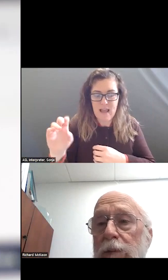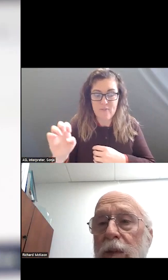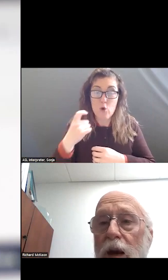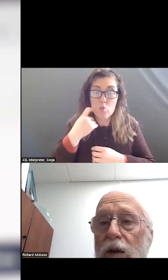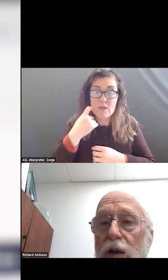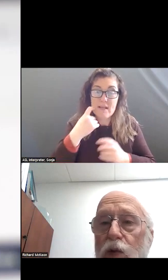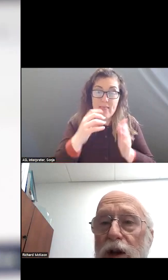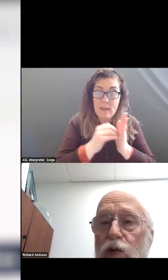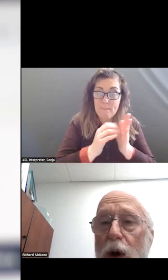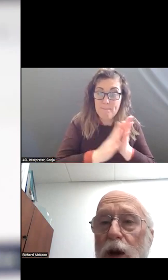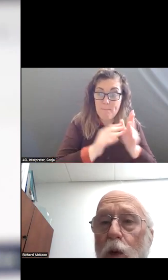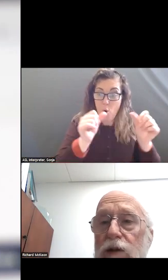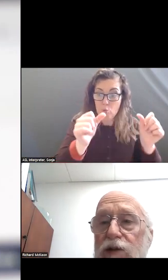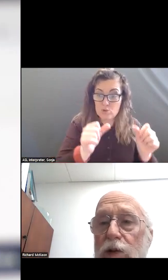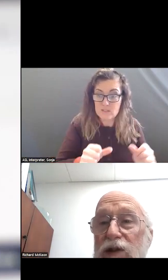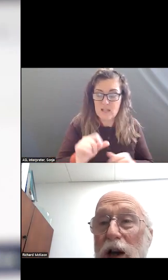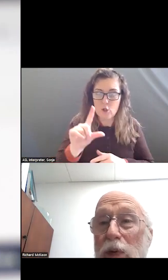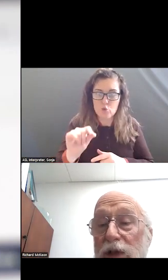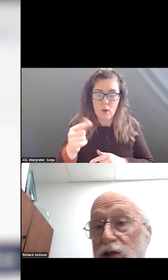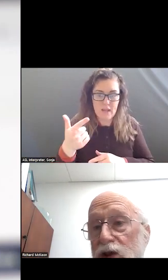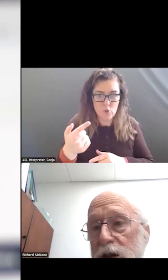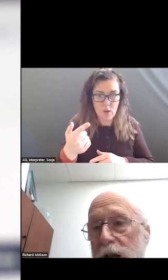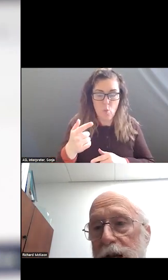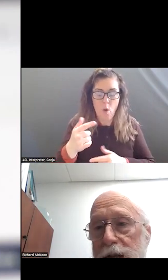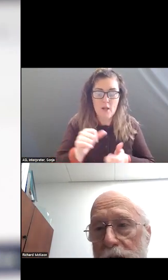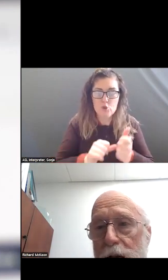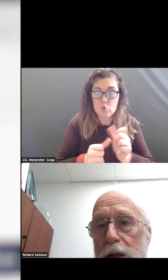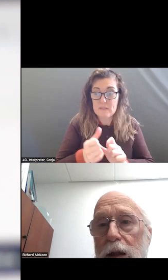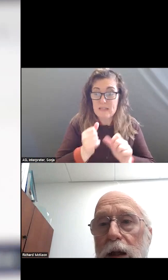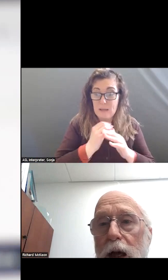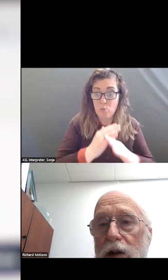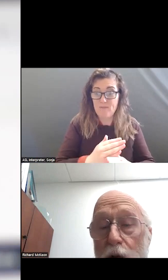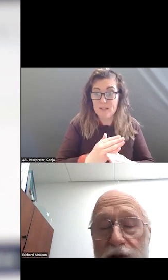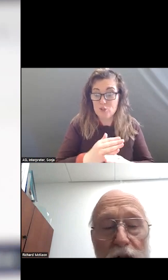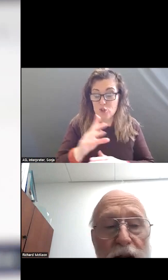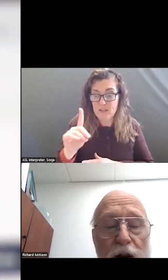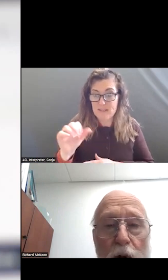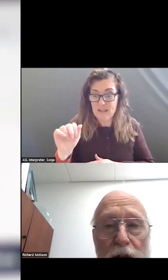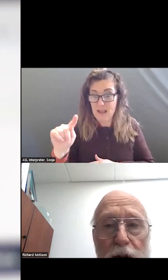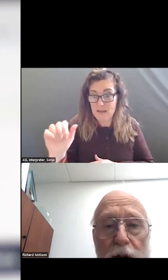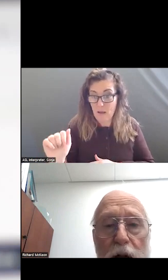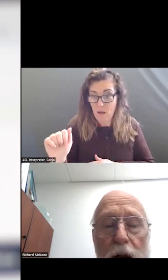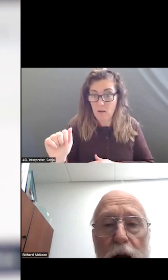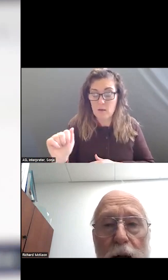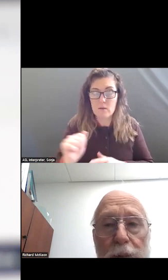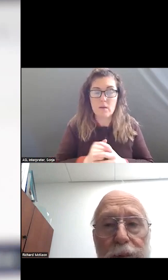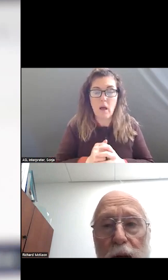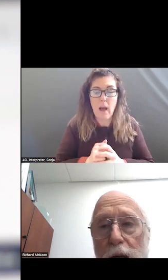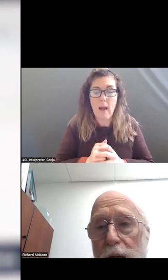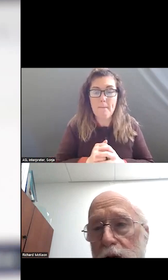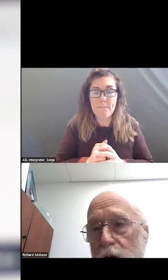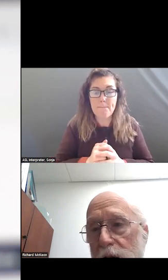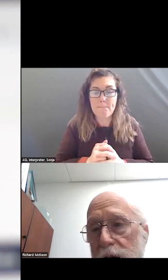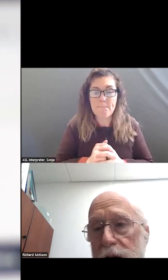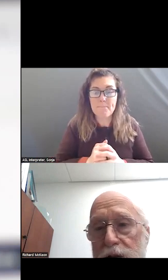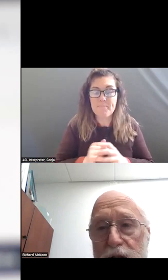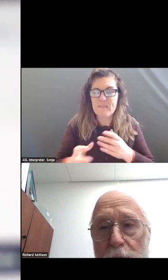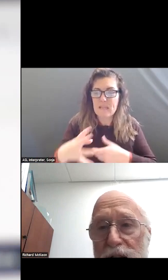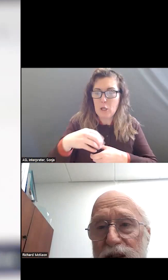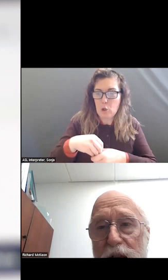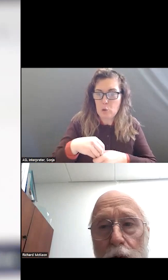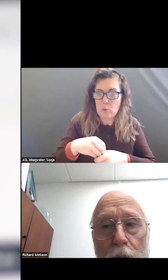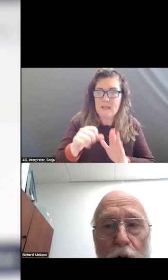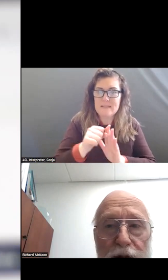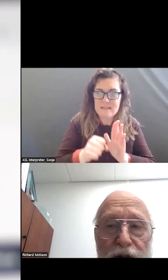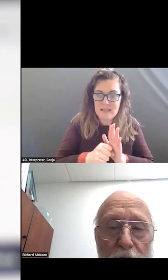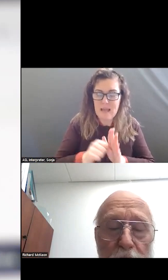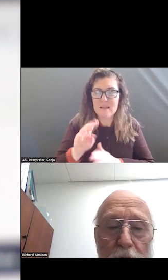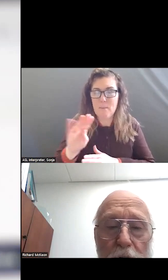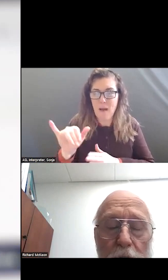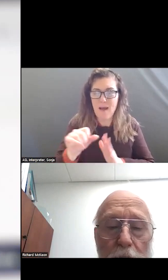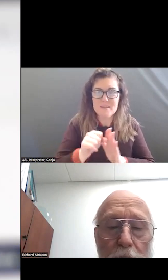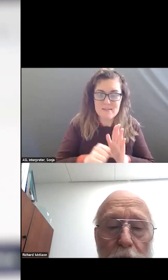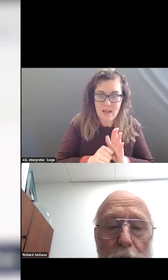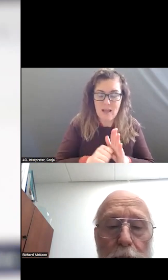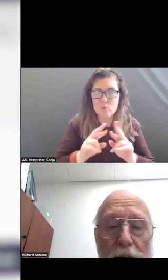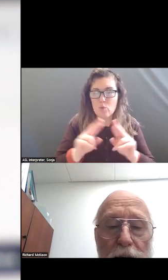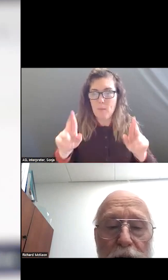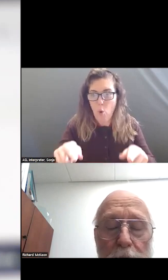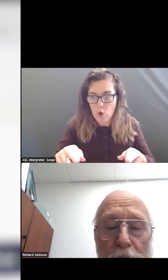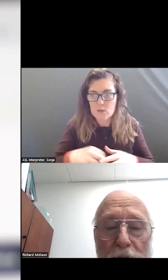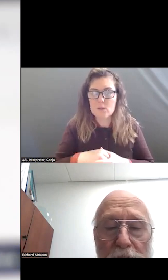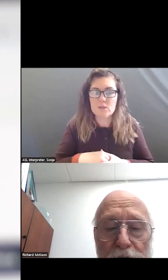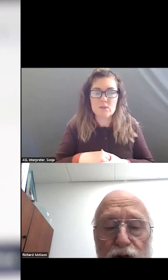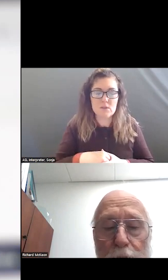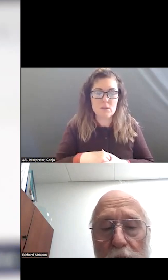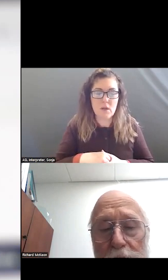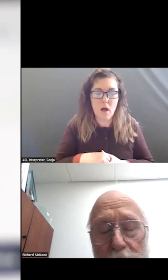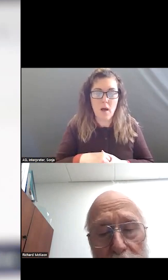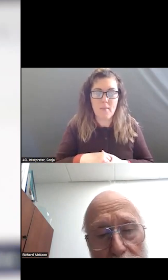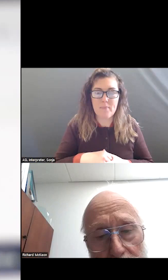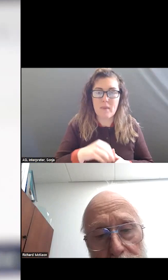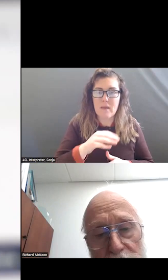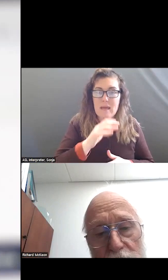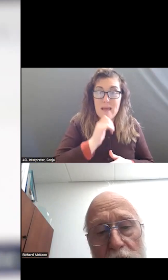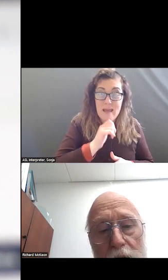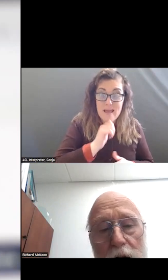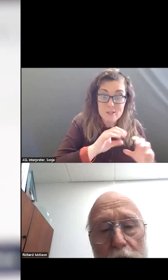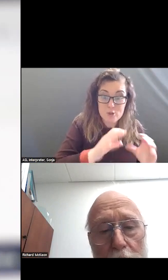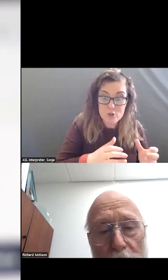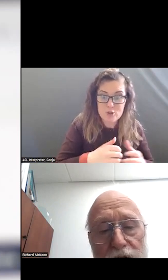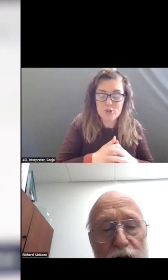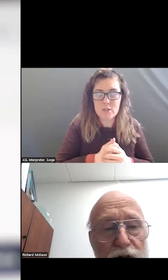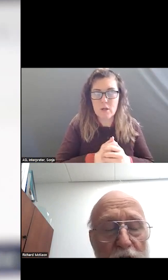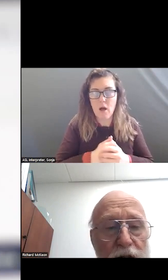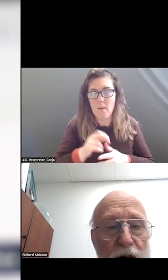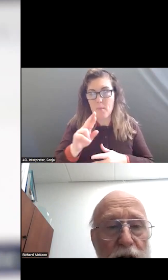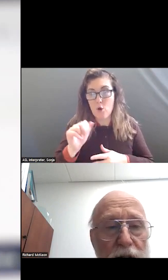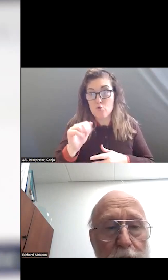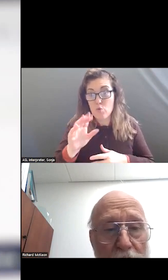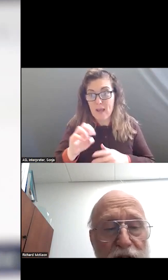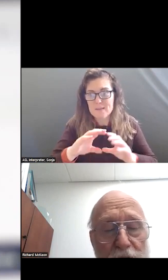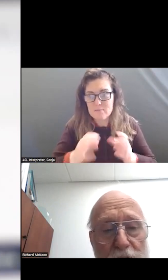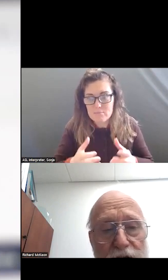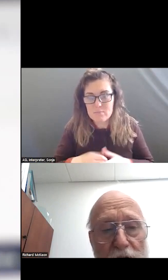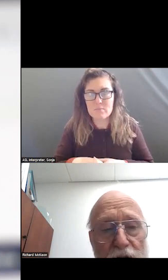2021 DATA INCLUDING STATE BY STATE REPORTS BY AGE AND BY RACE, GENDER, METHOD, ECT.